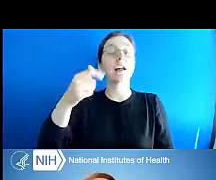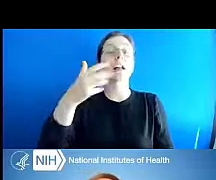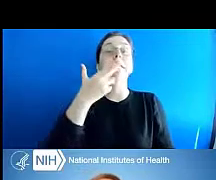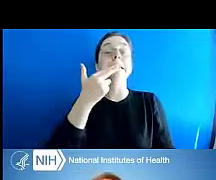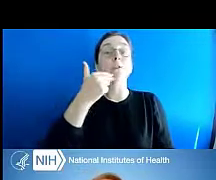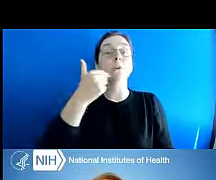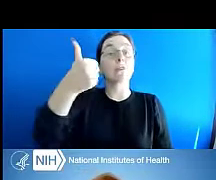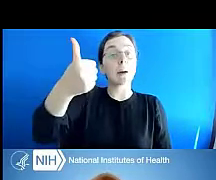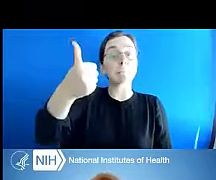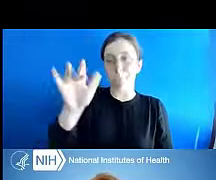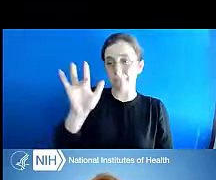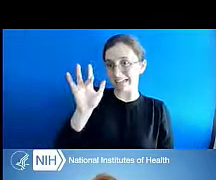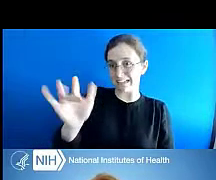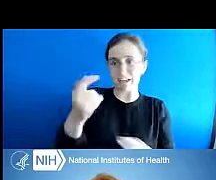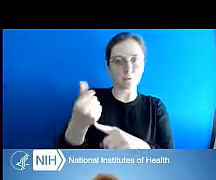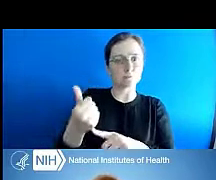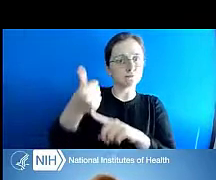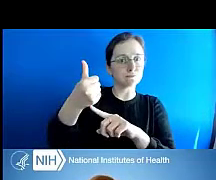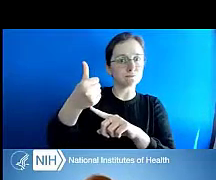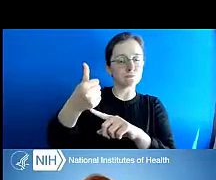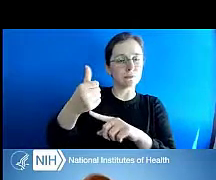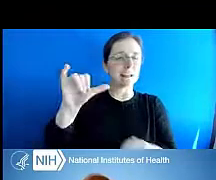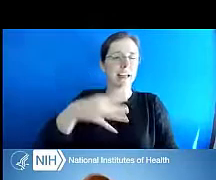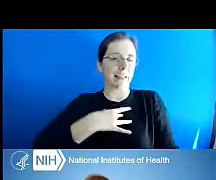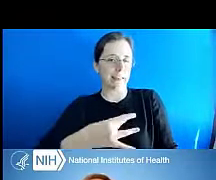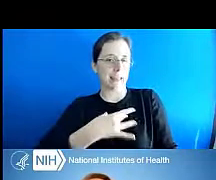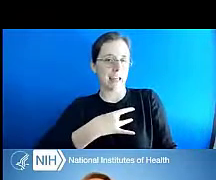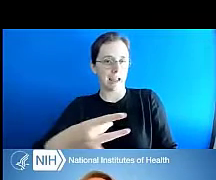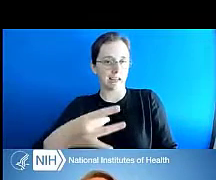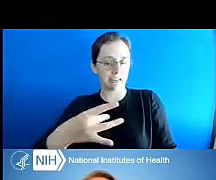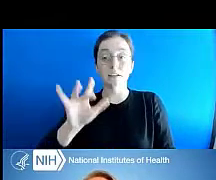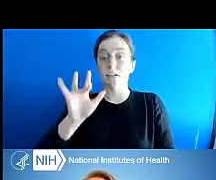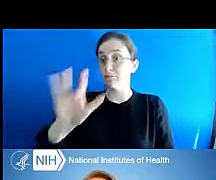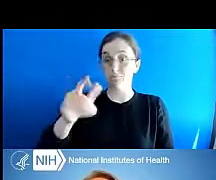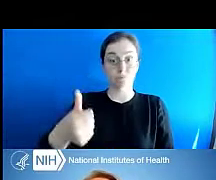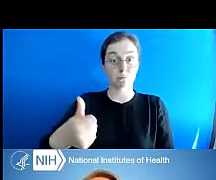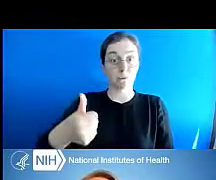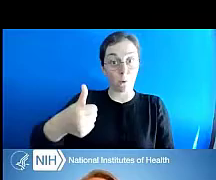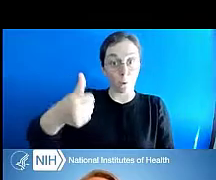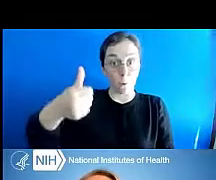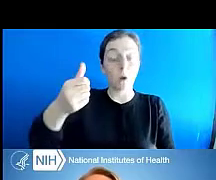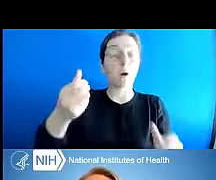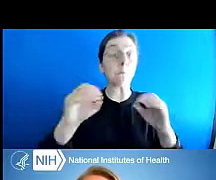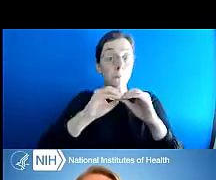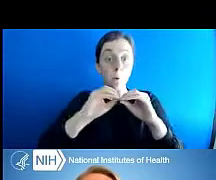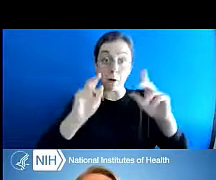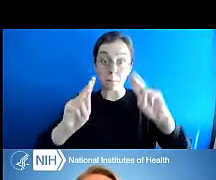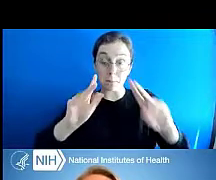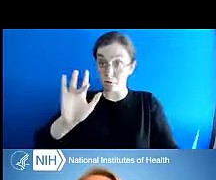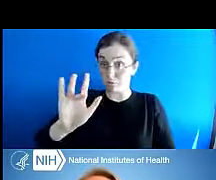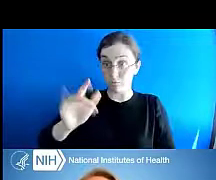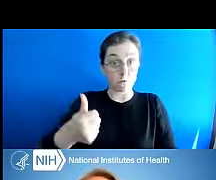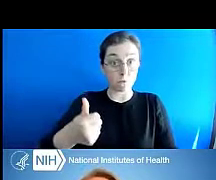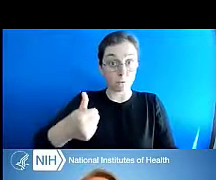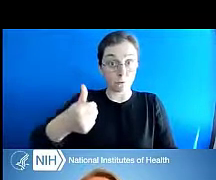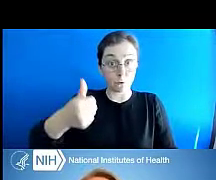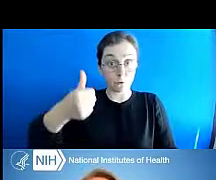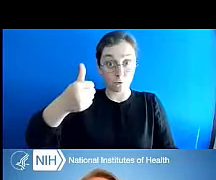that'll show up next to a question, and you can go ahead and upvote any questions that you also feel are very important,